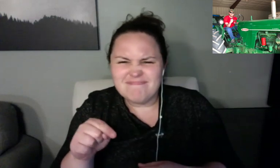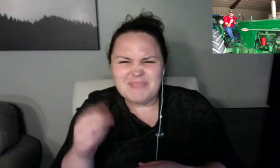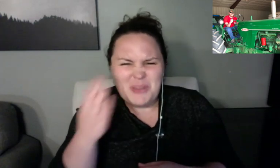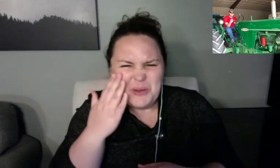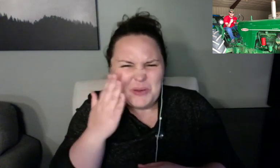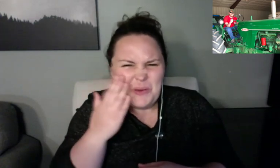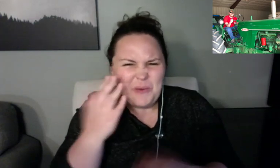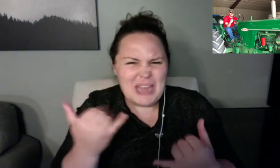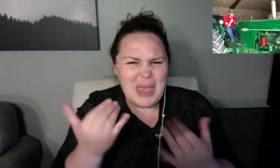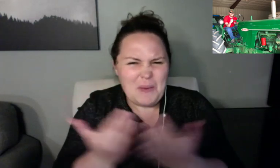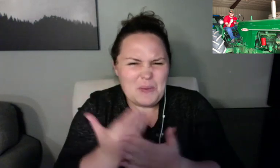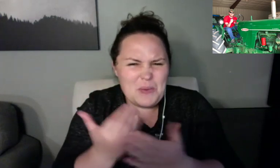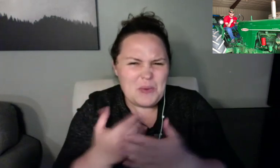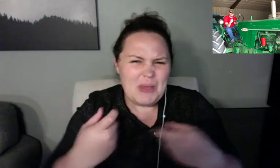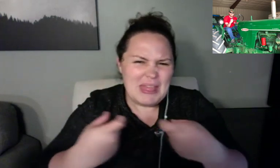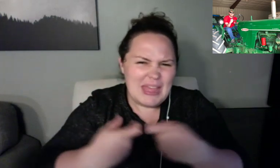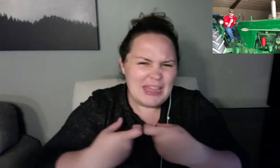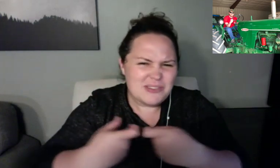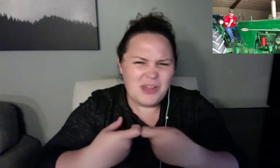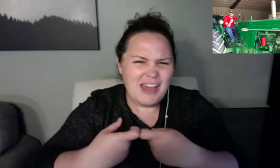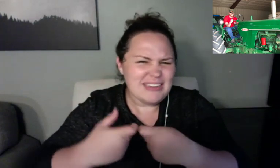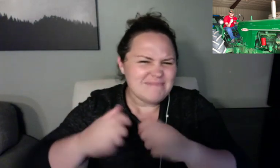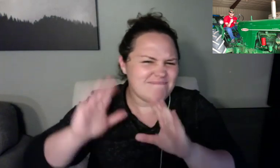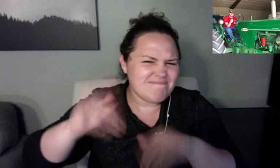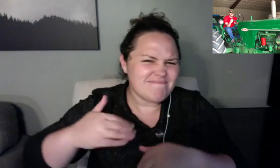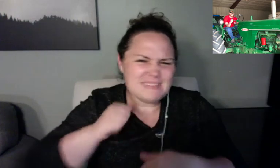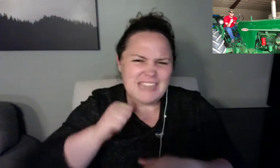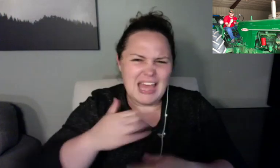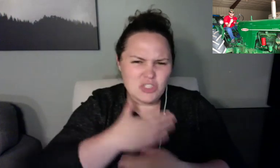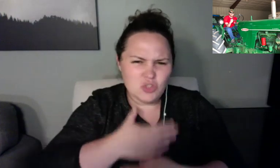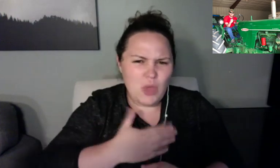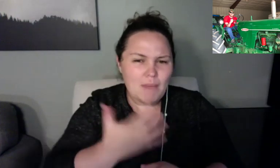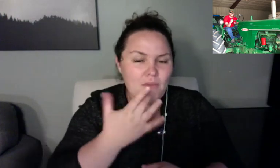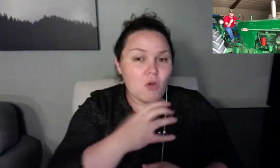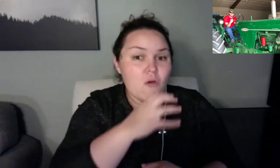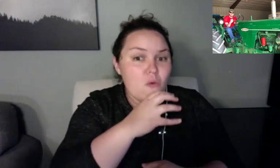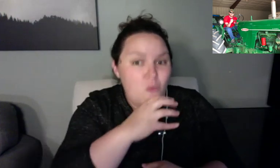and everything else on them. Well, so excuse me.